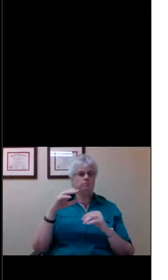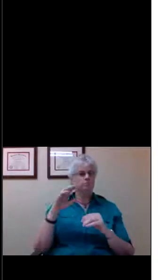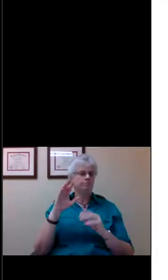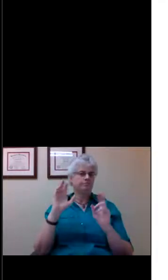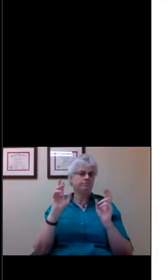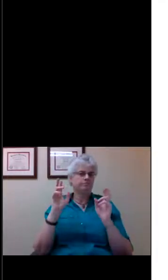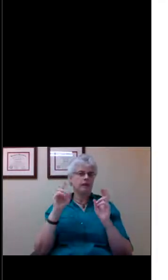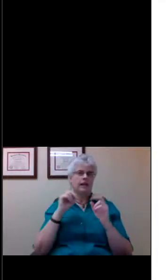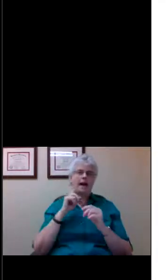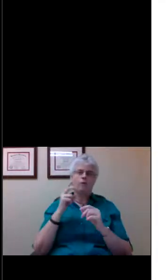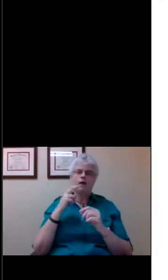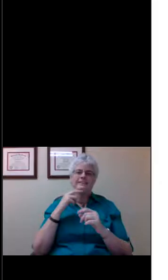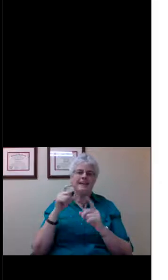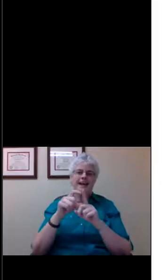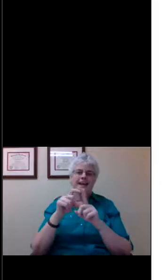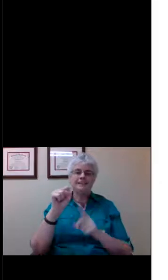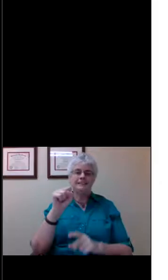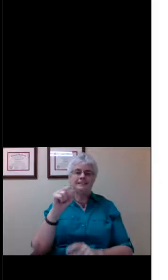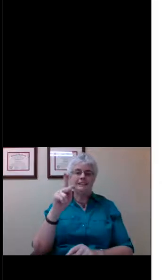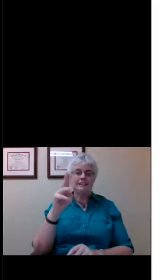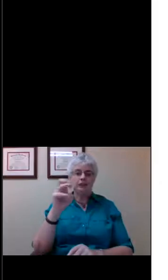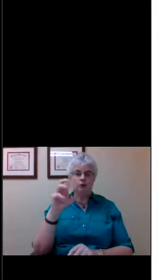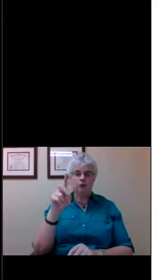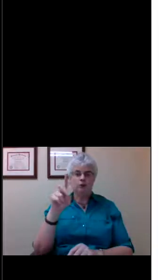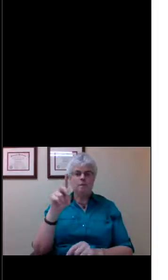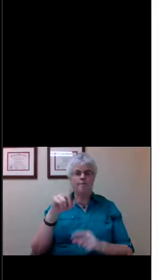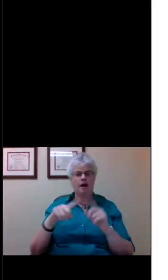the general population it really kind of skewed the numbers. And I don't want to